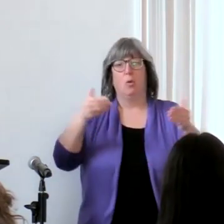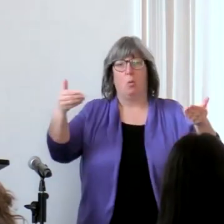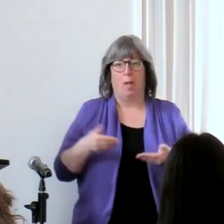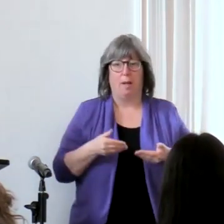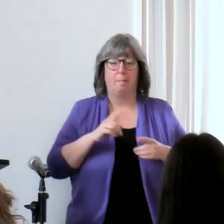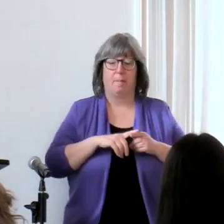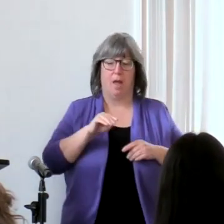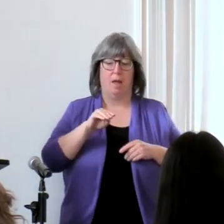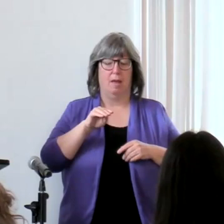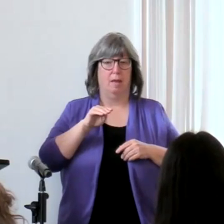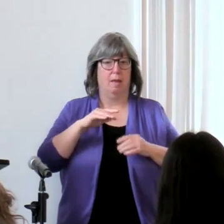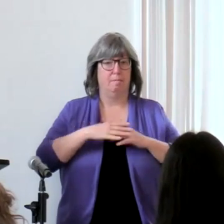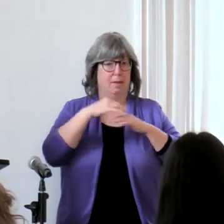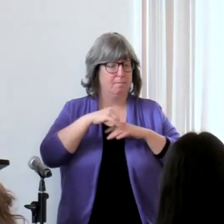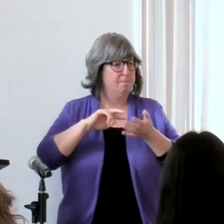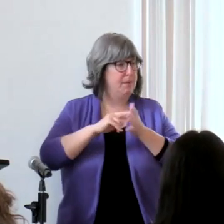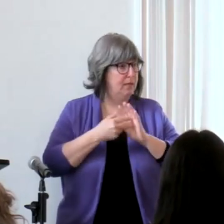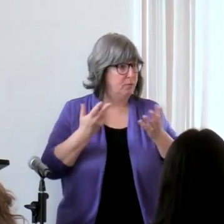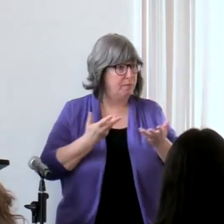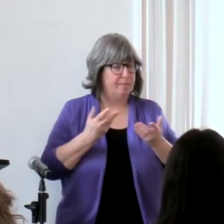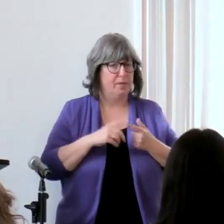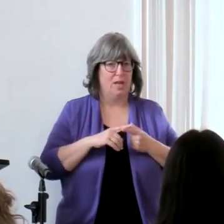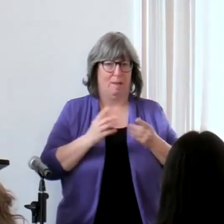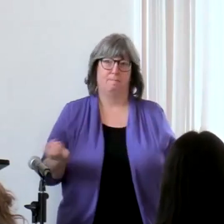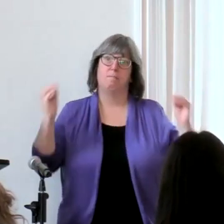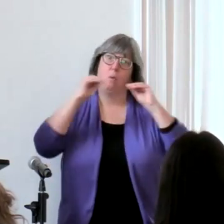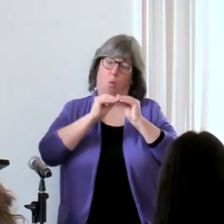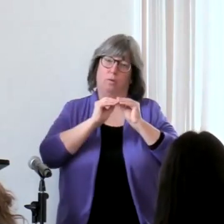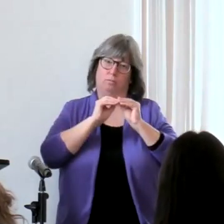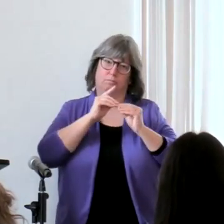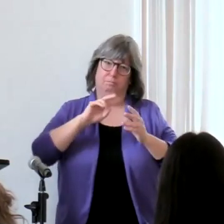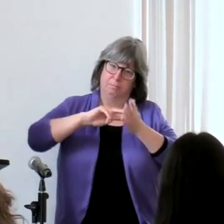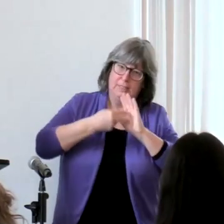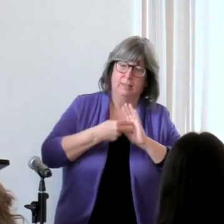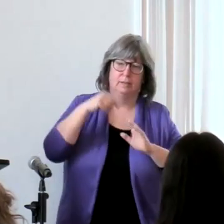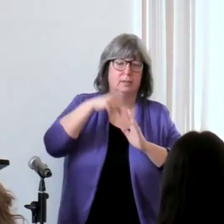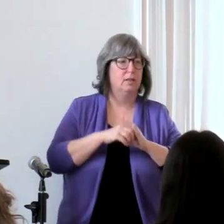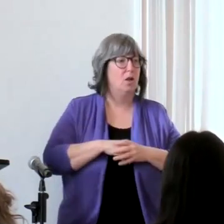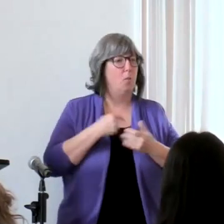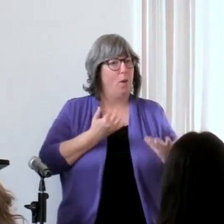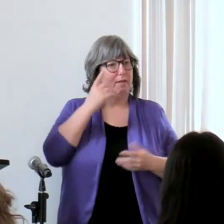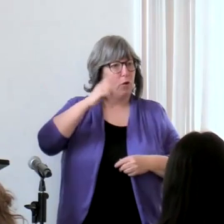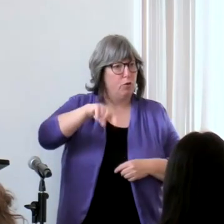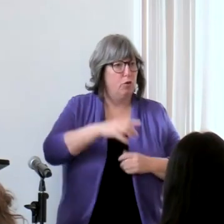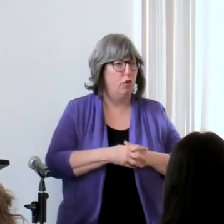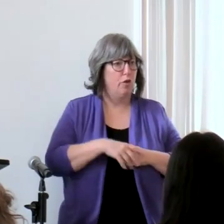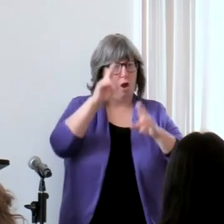But in Mi'kmaq, it means so much more. It means that we have been waiting for you. You are an honoured guest.